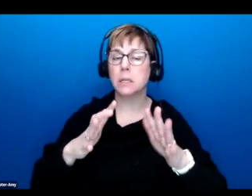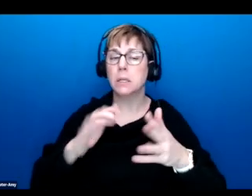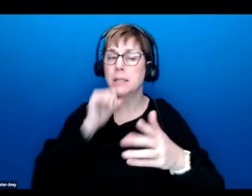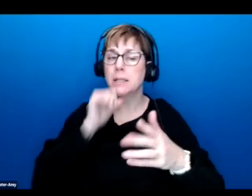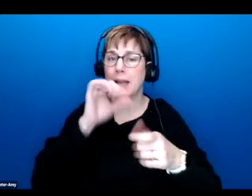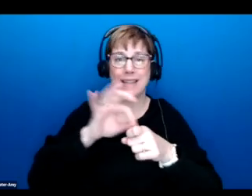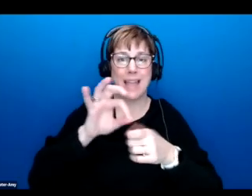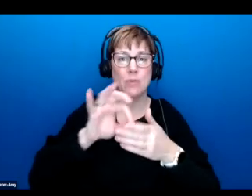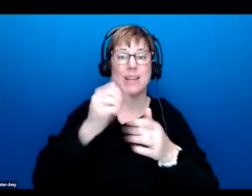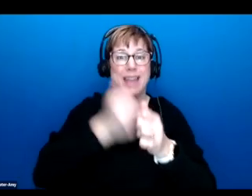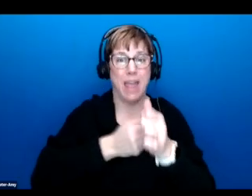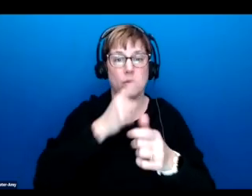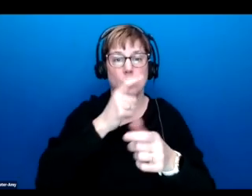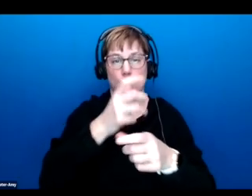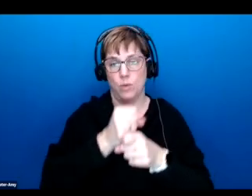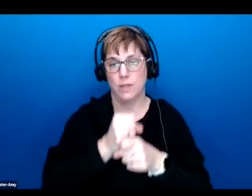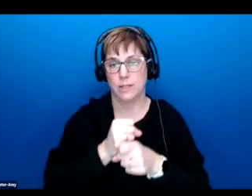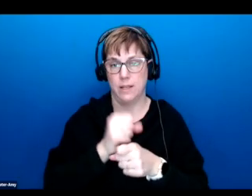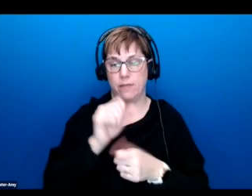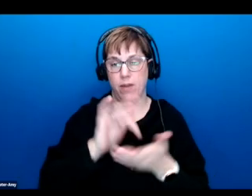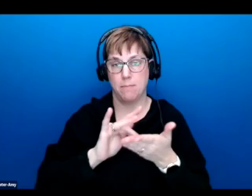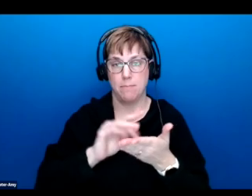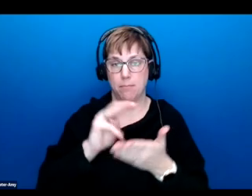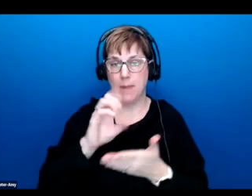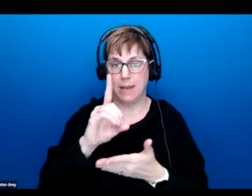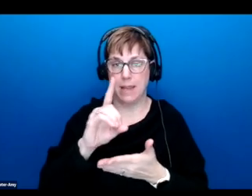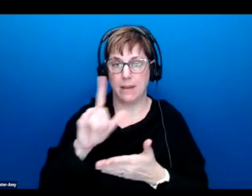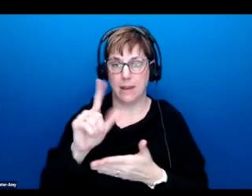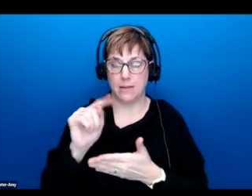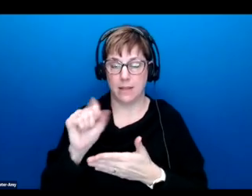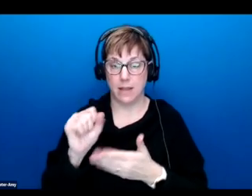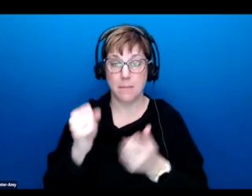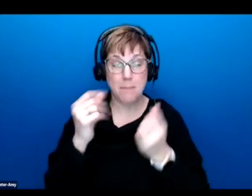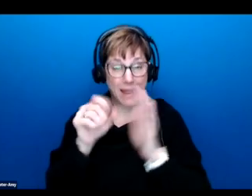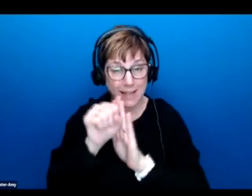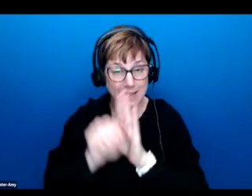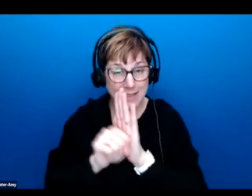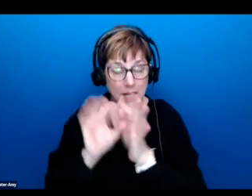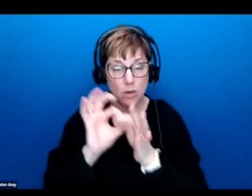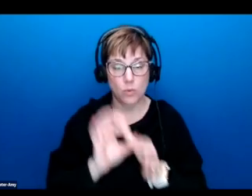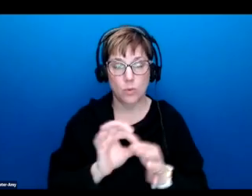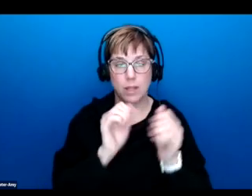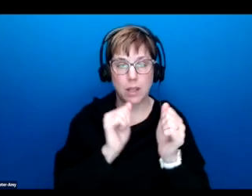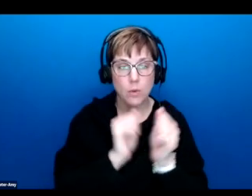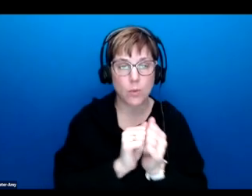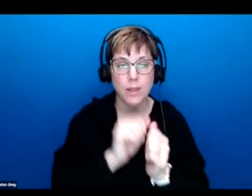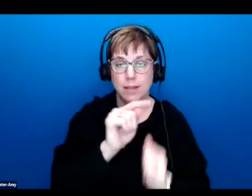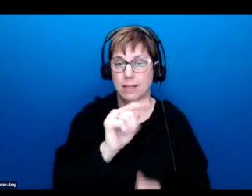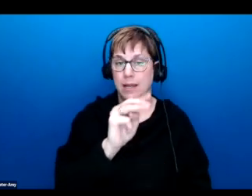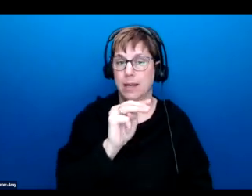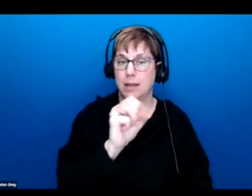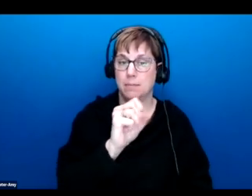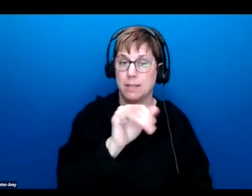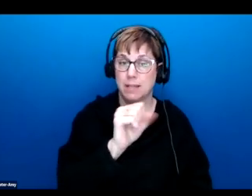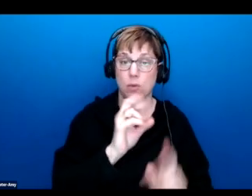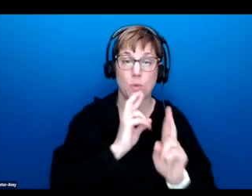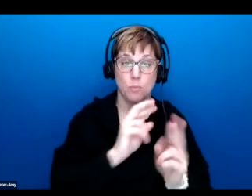receive Medicaid LTSS in many states due to T-MSIS reporting issues. For example, we know that